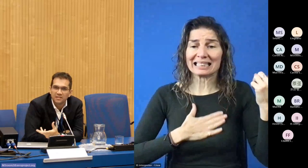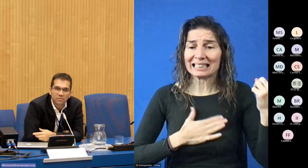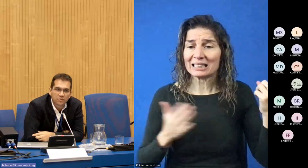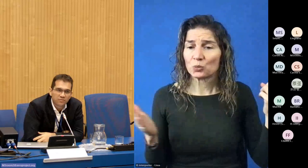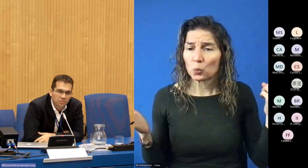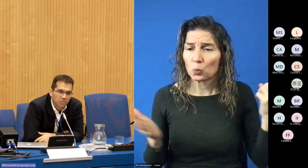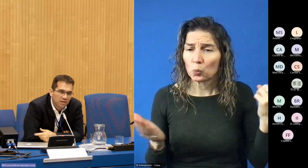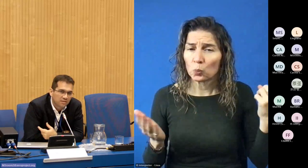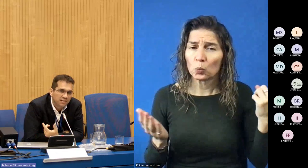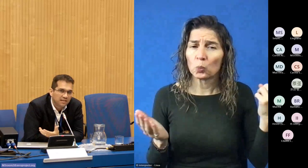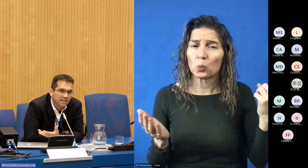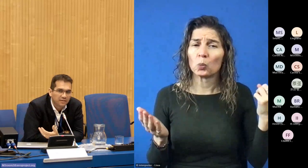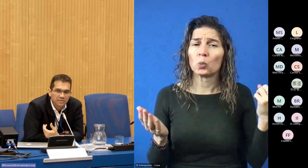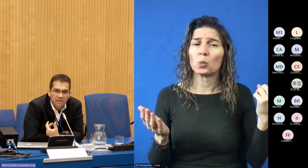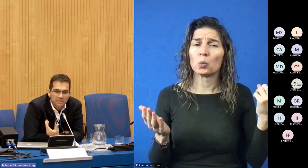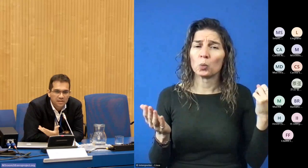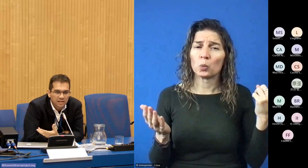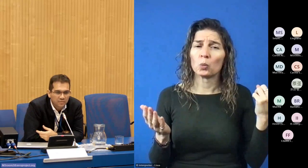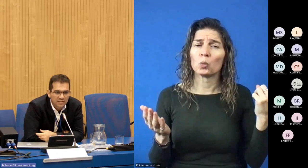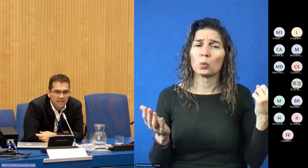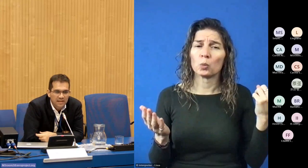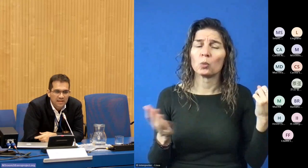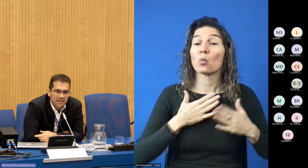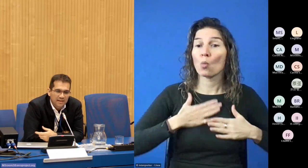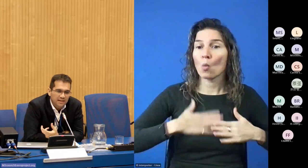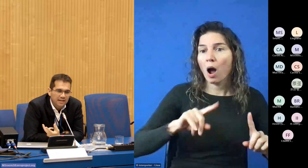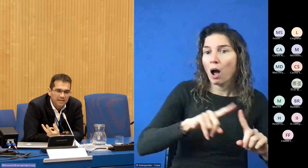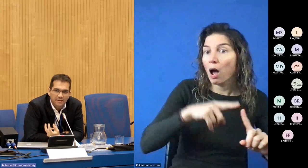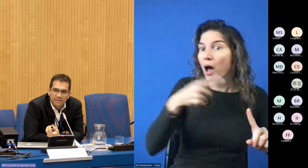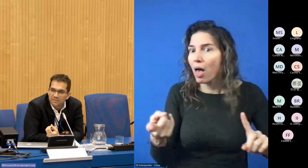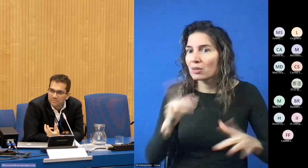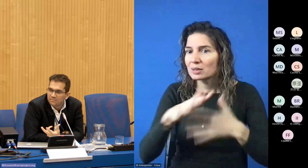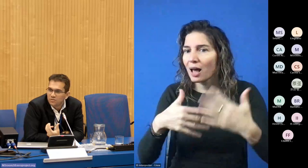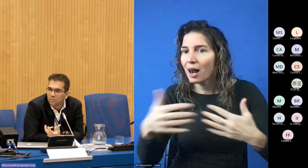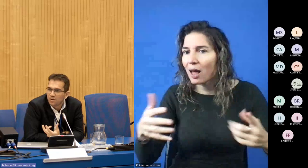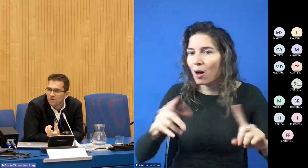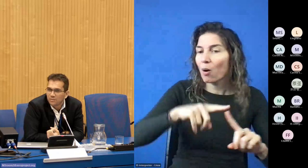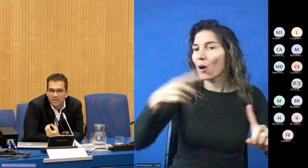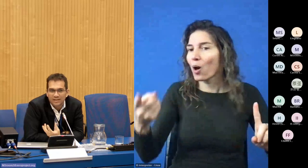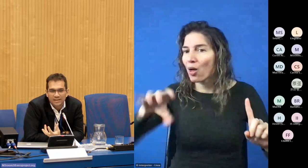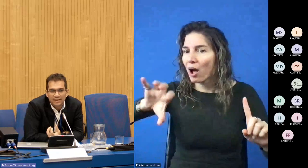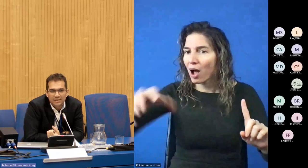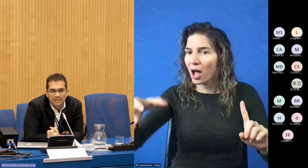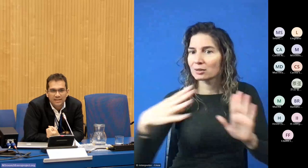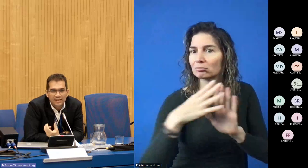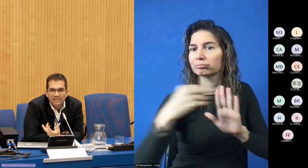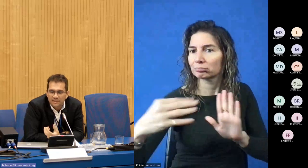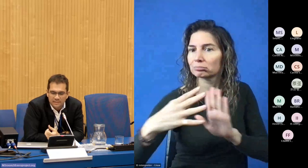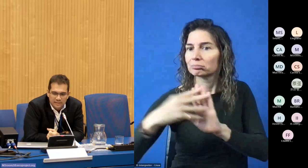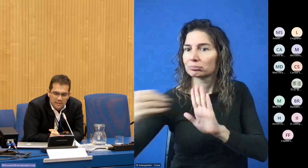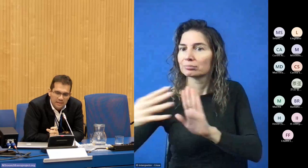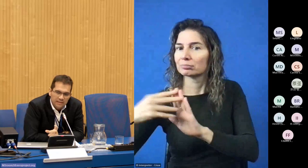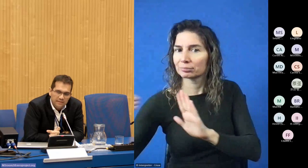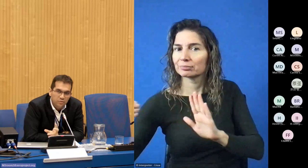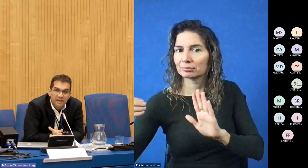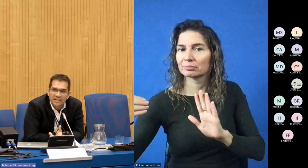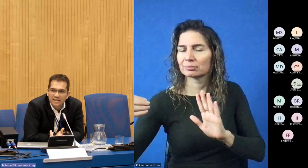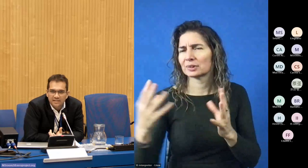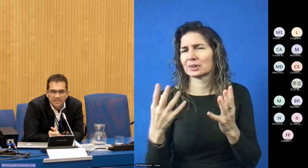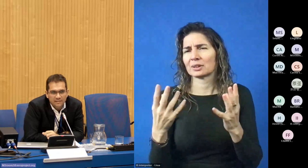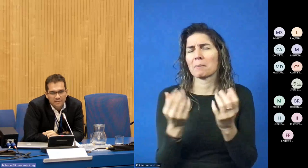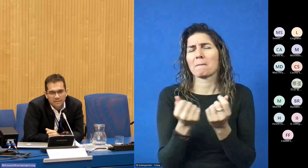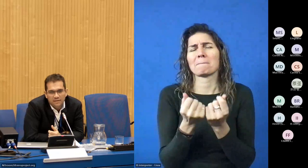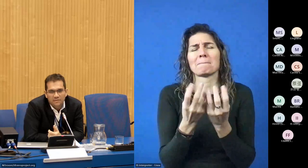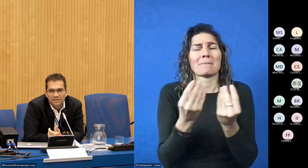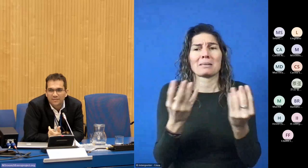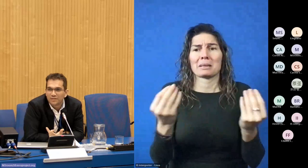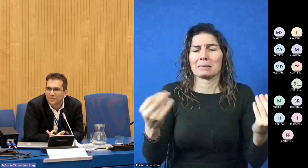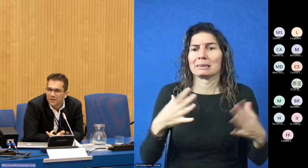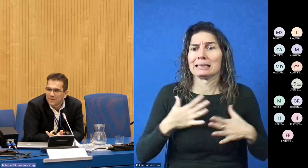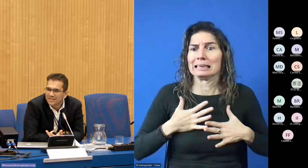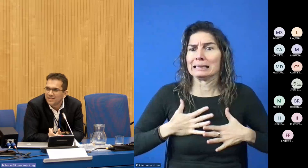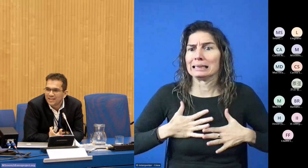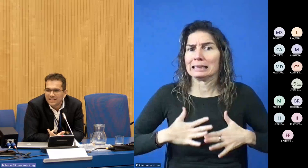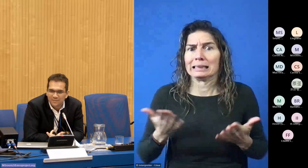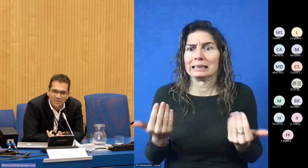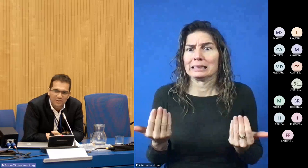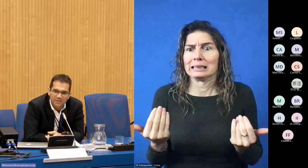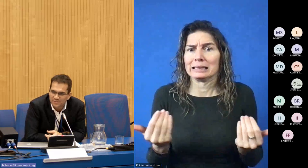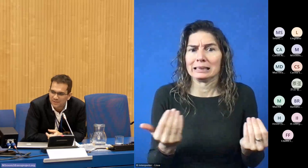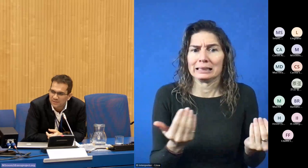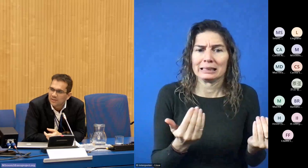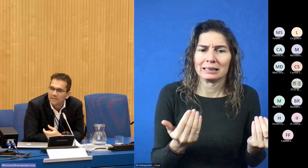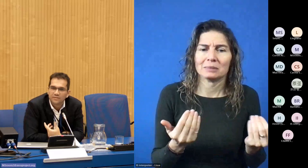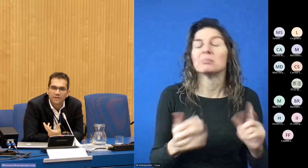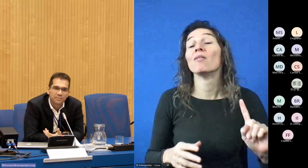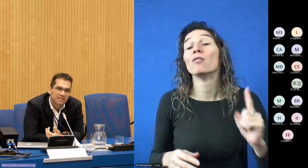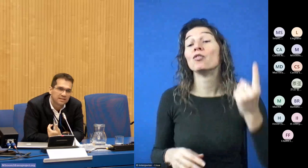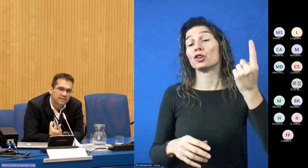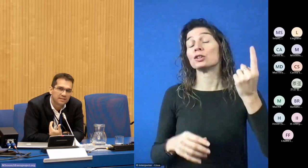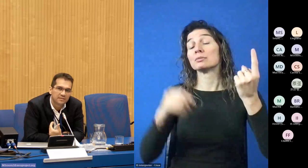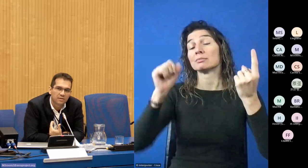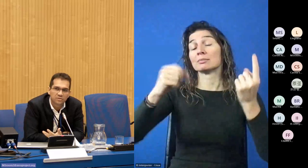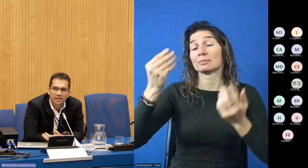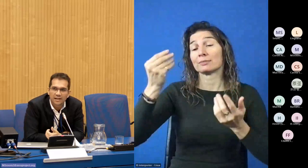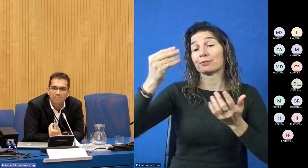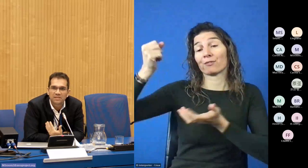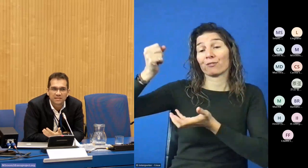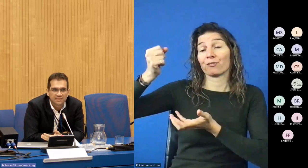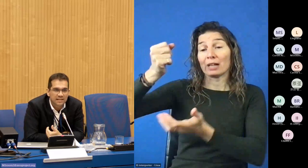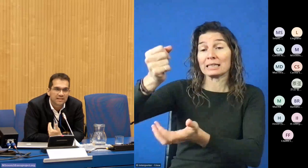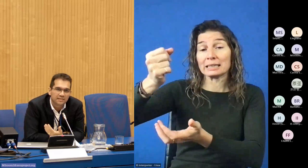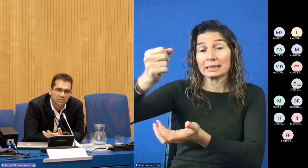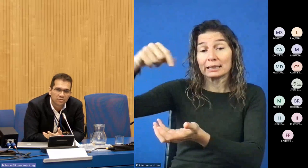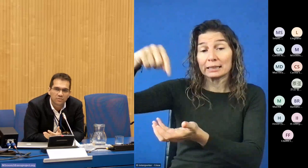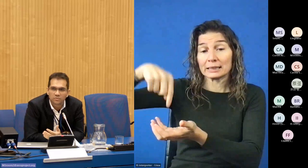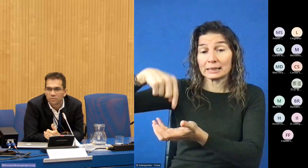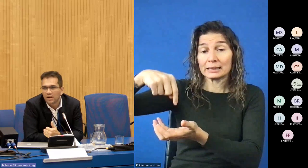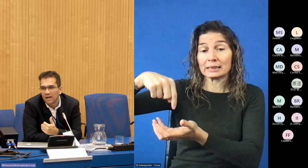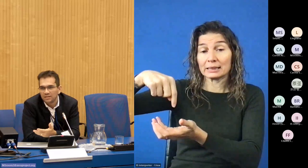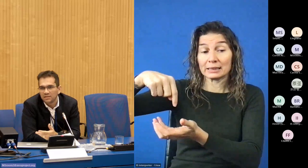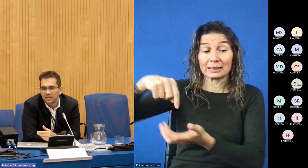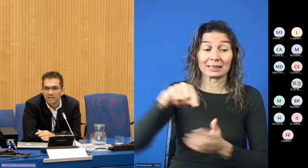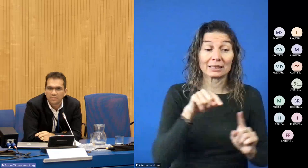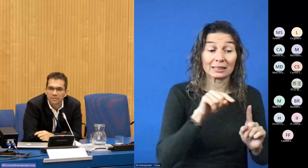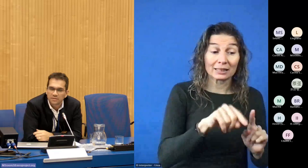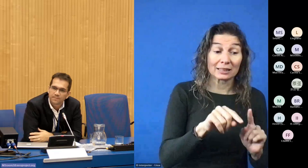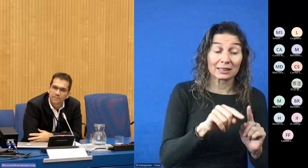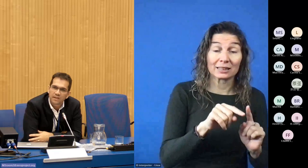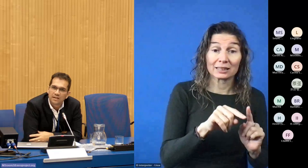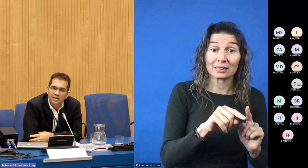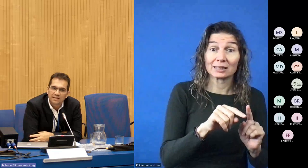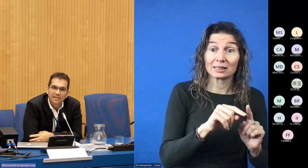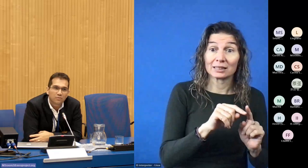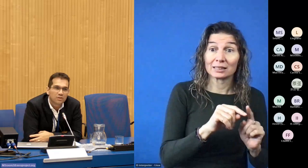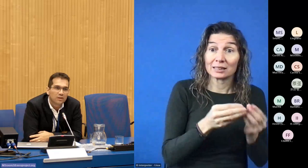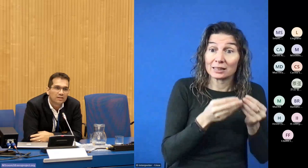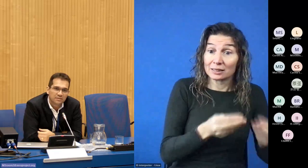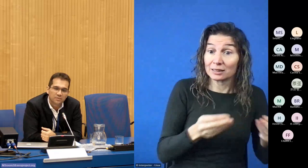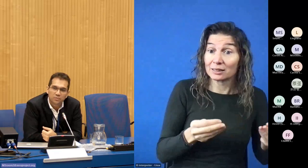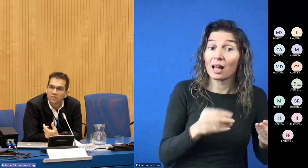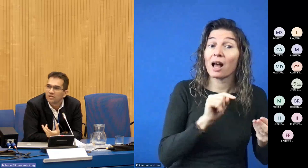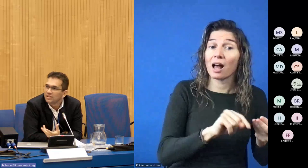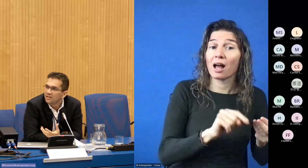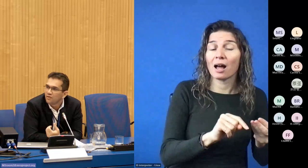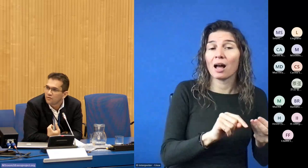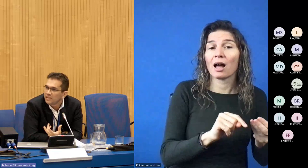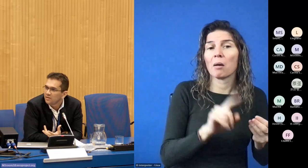the solution to other forms of sign language. The second one is that we need the involvement